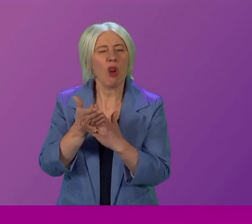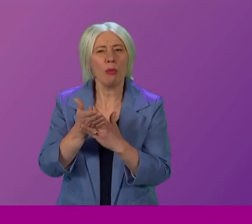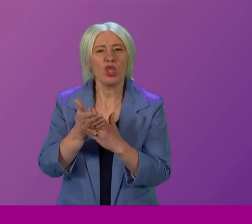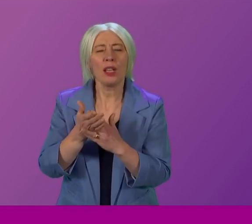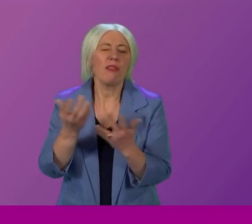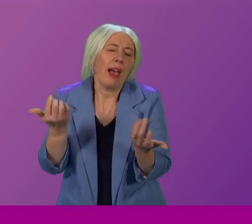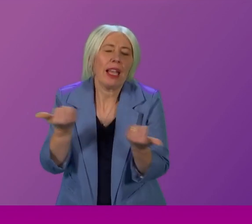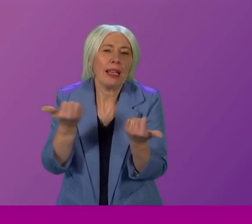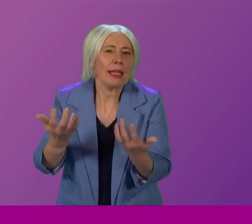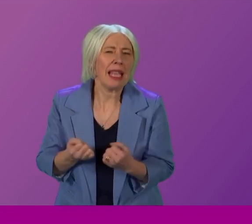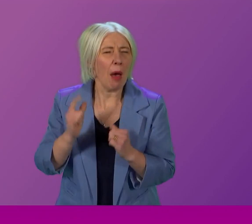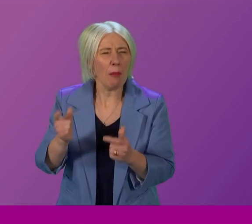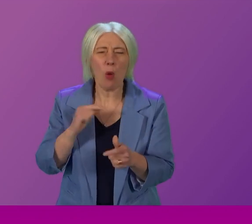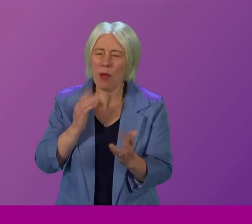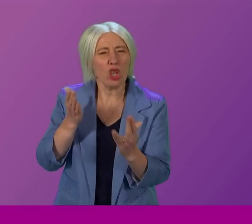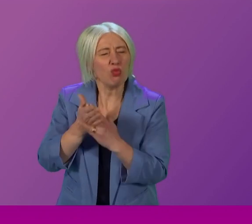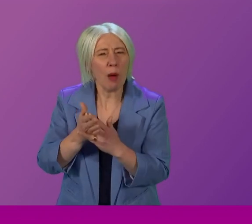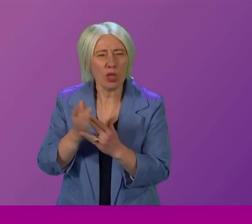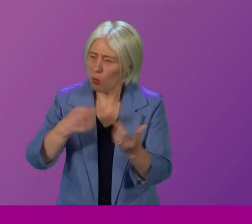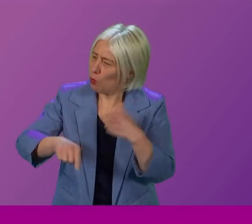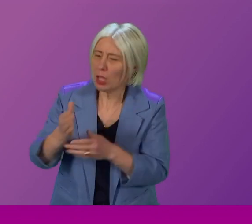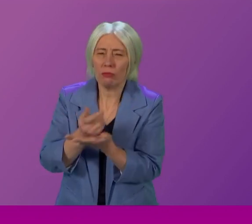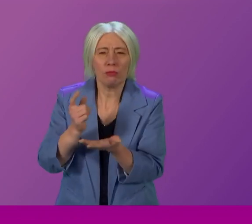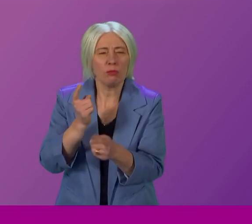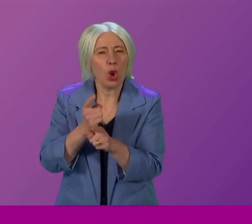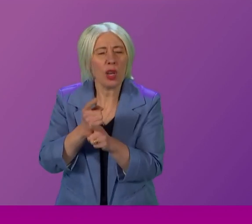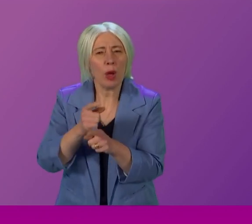the lives that were lost in Turkey and Syria is frankly disgusting.